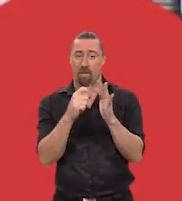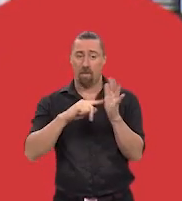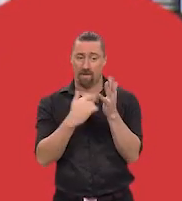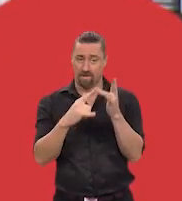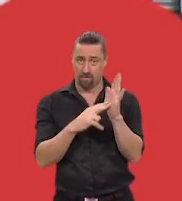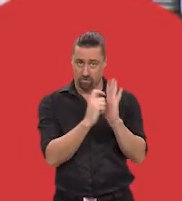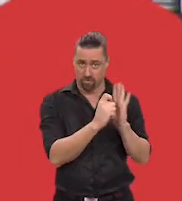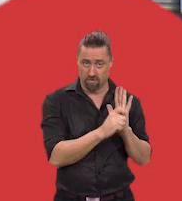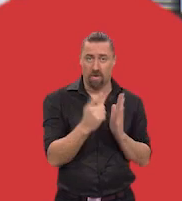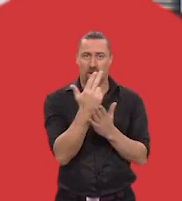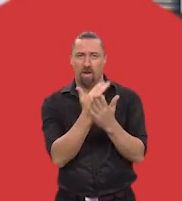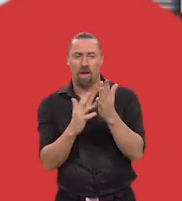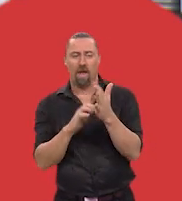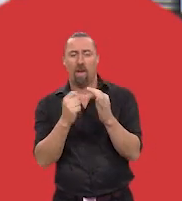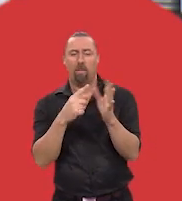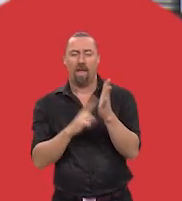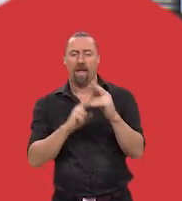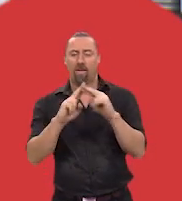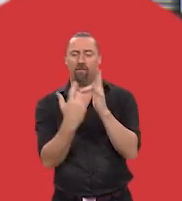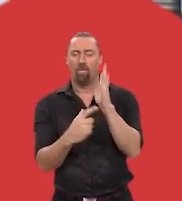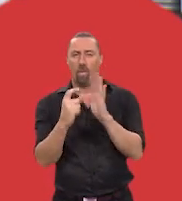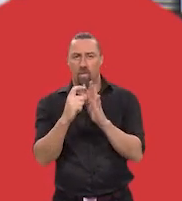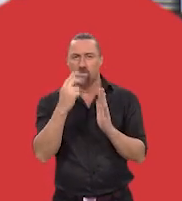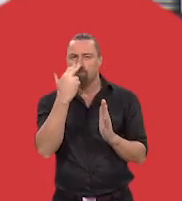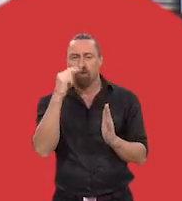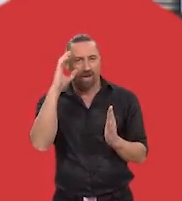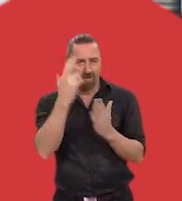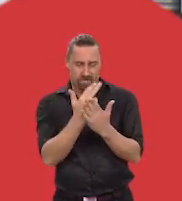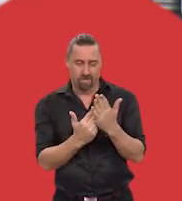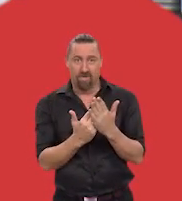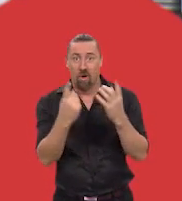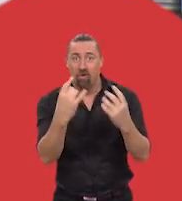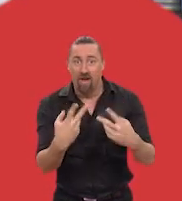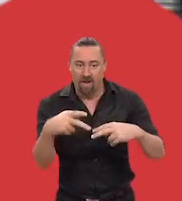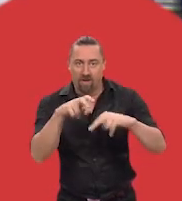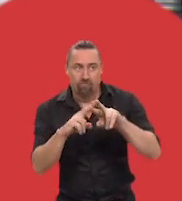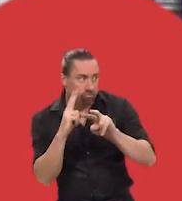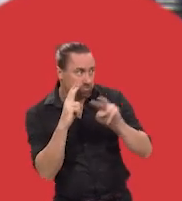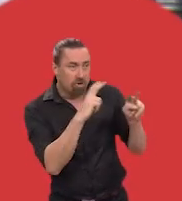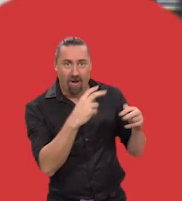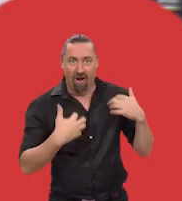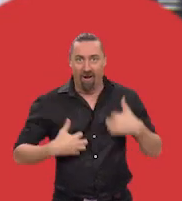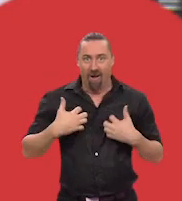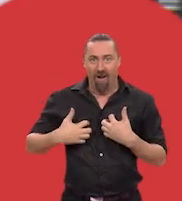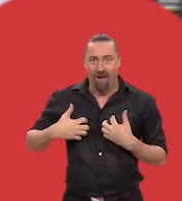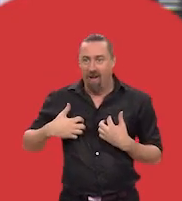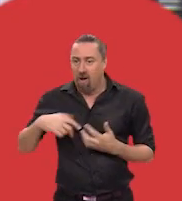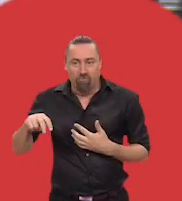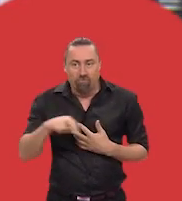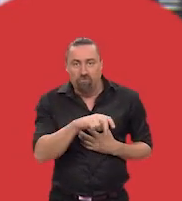and illustrated by Megan Forward. Are you ready to listen and ready to go on an adventure? Let's get started.